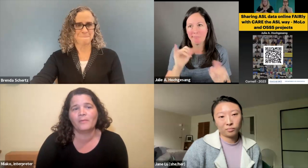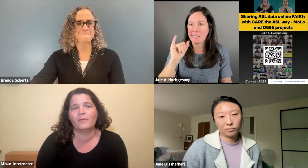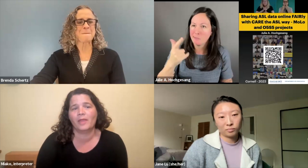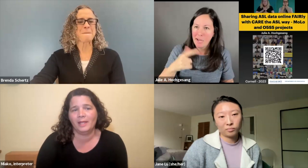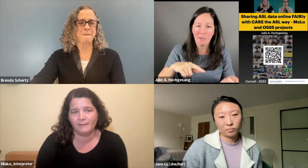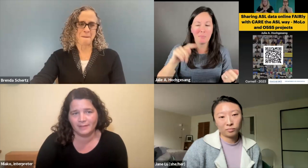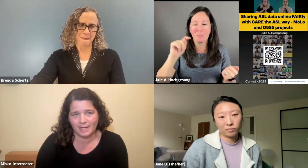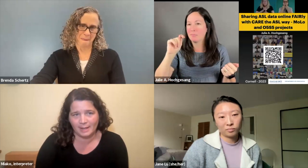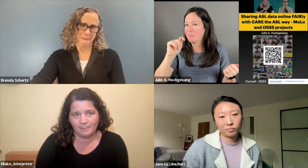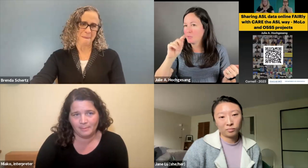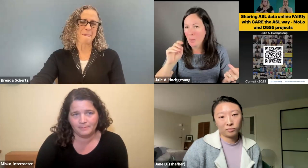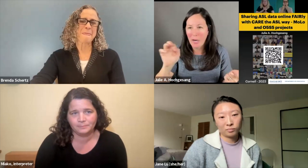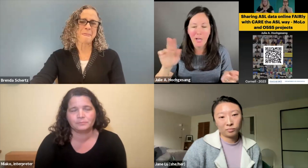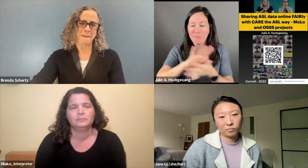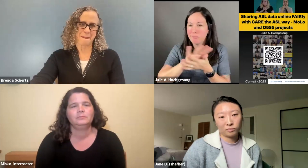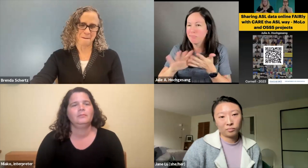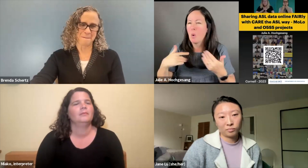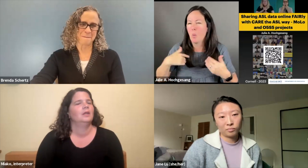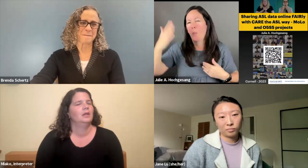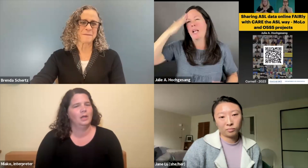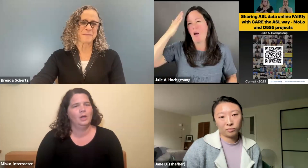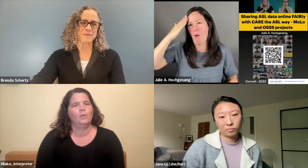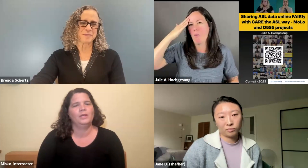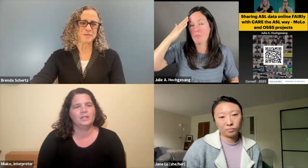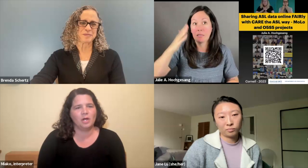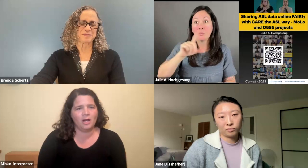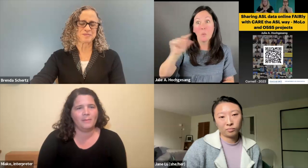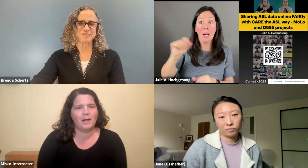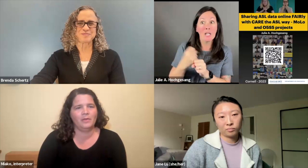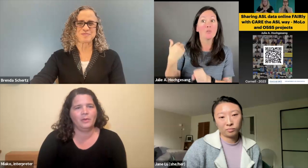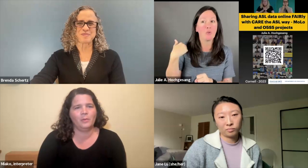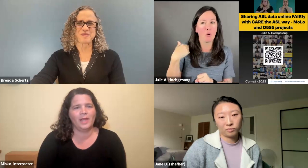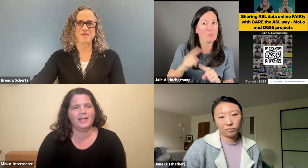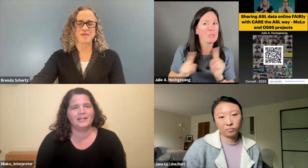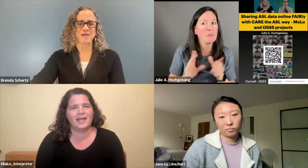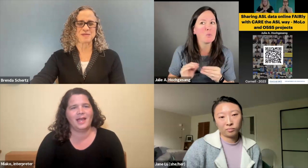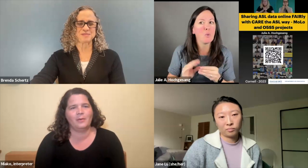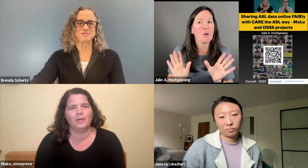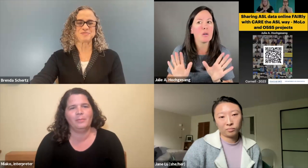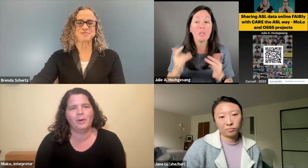before they even sign up we talk about the ways that we post